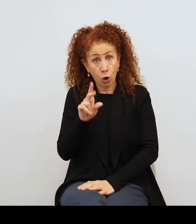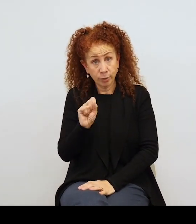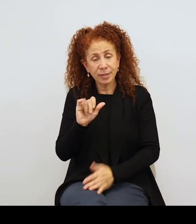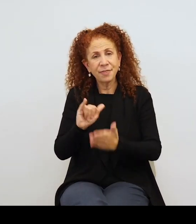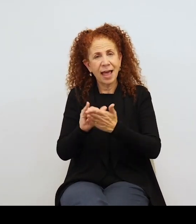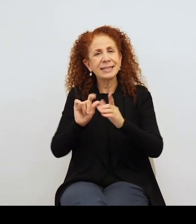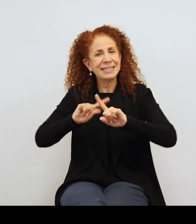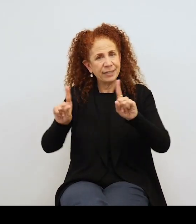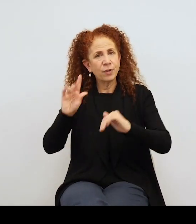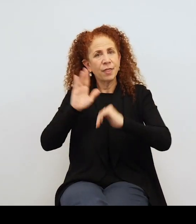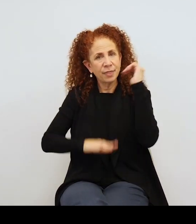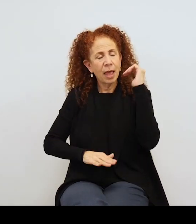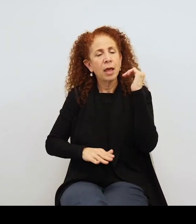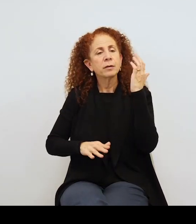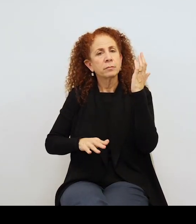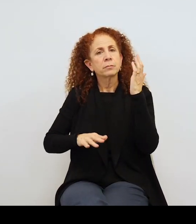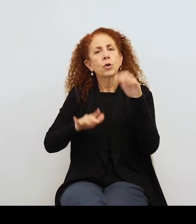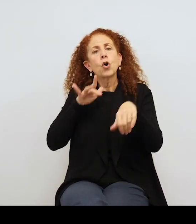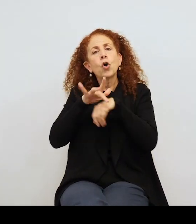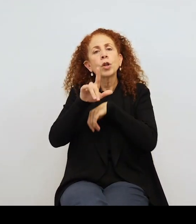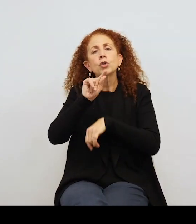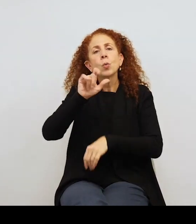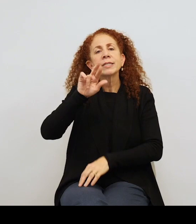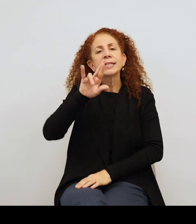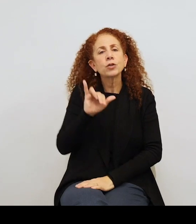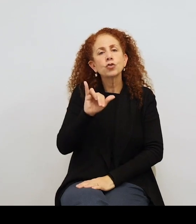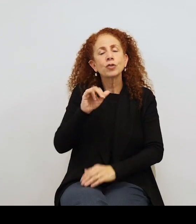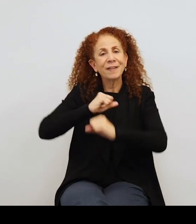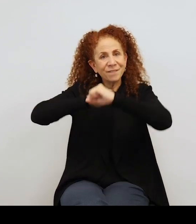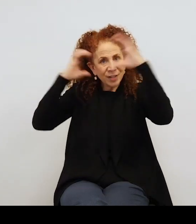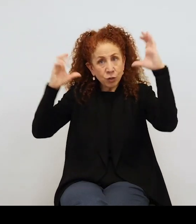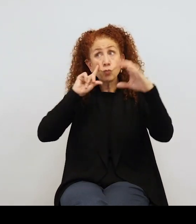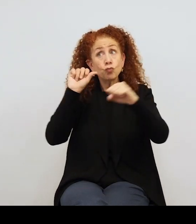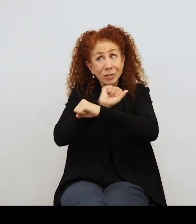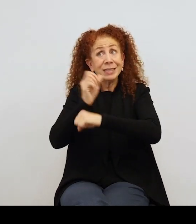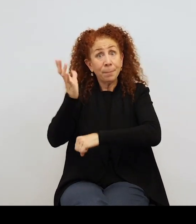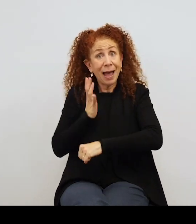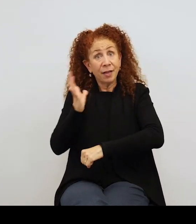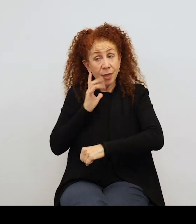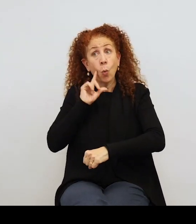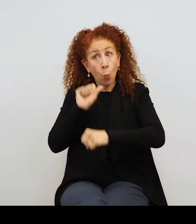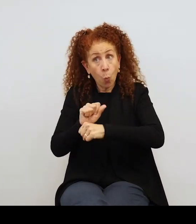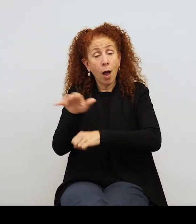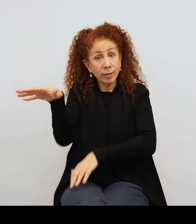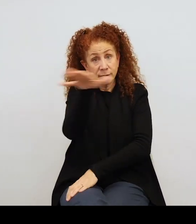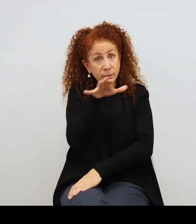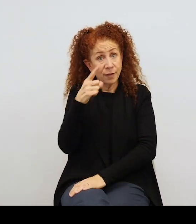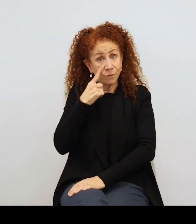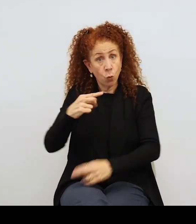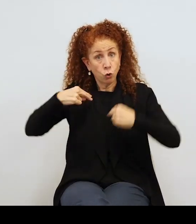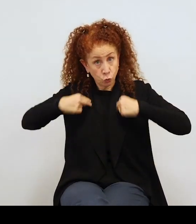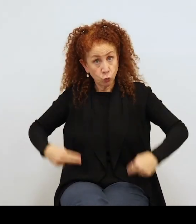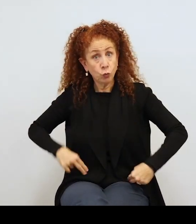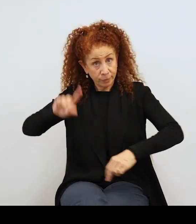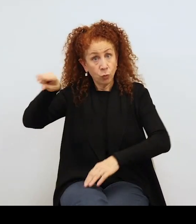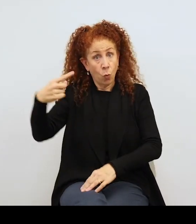from many 19th, early 20th-century vision where it really was about humans creating parks